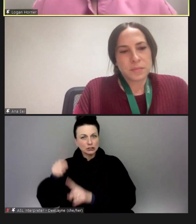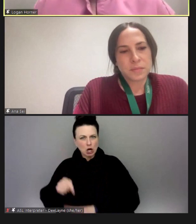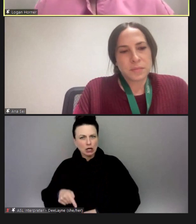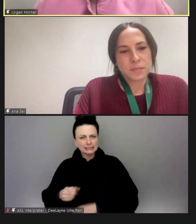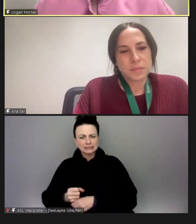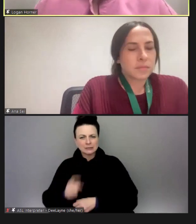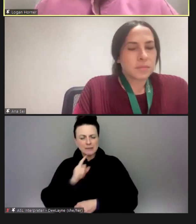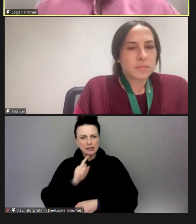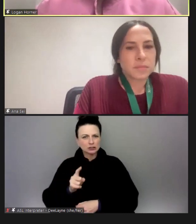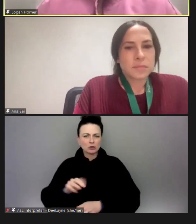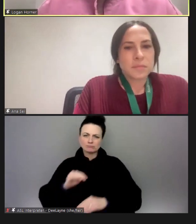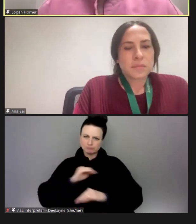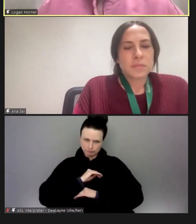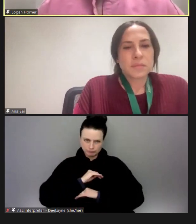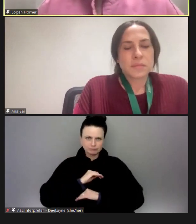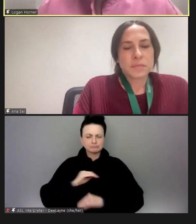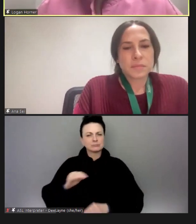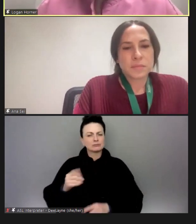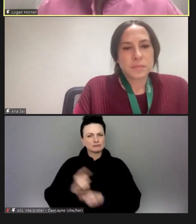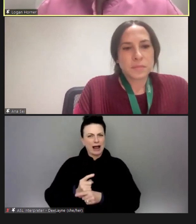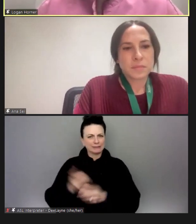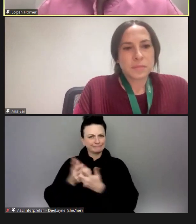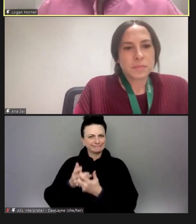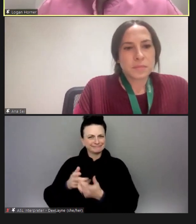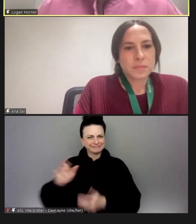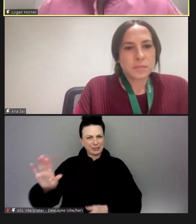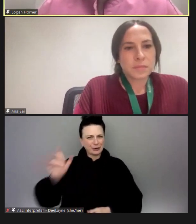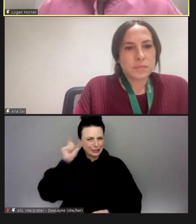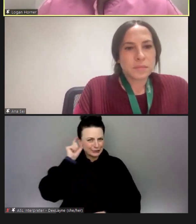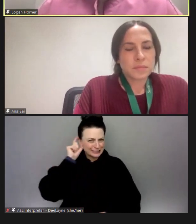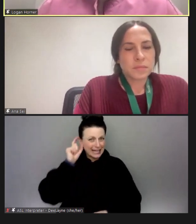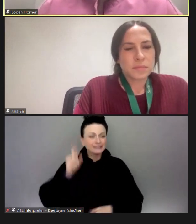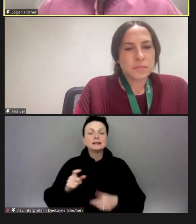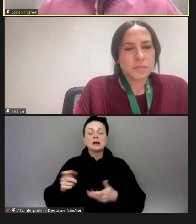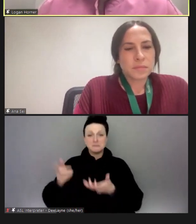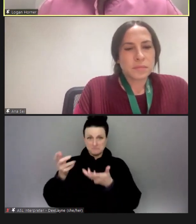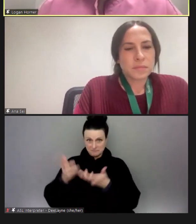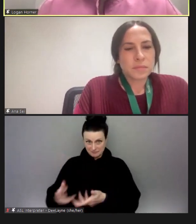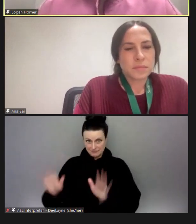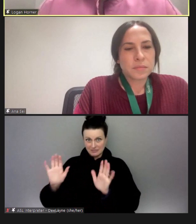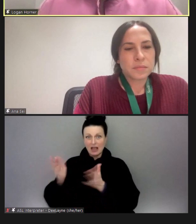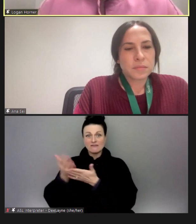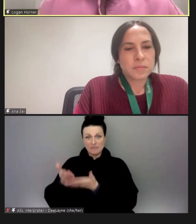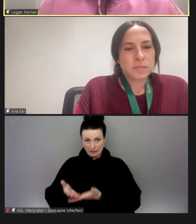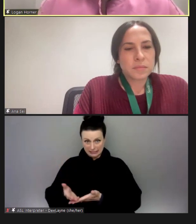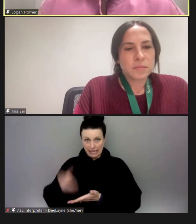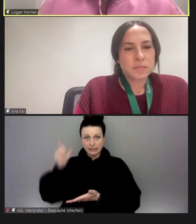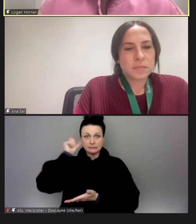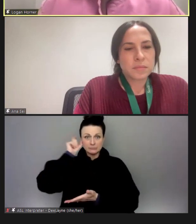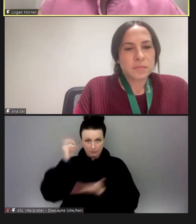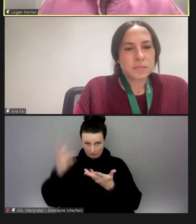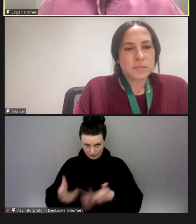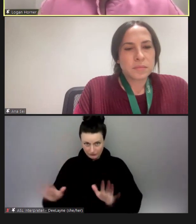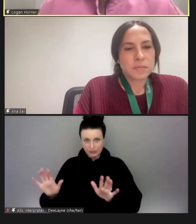meeting those so after we've done that and validated their hearing technology